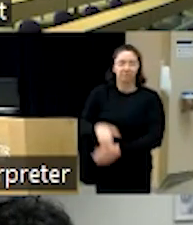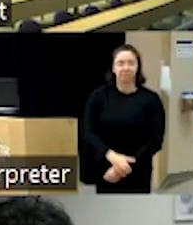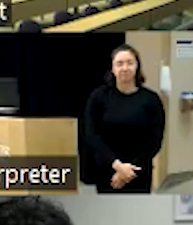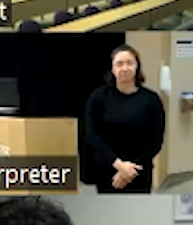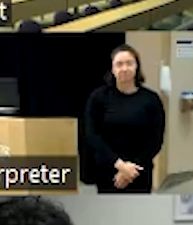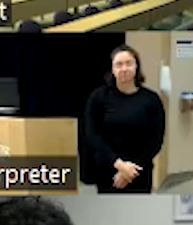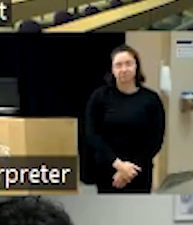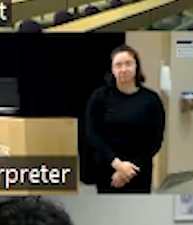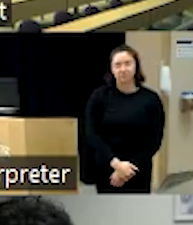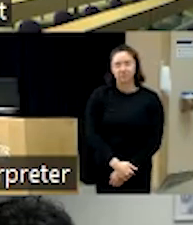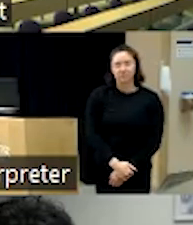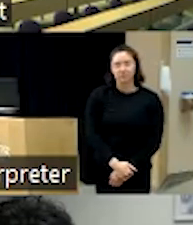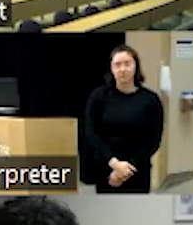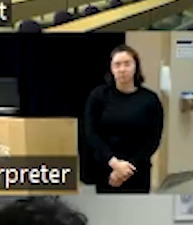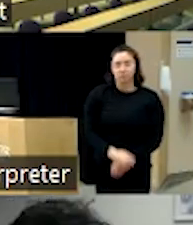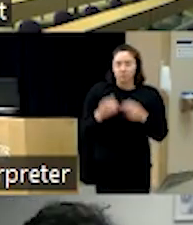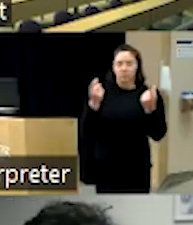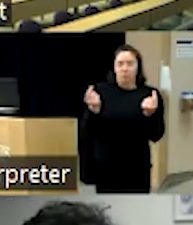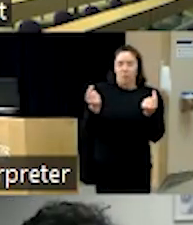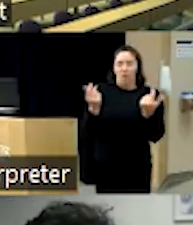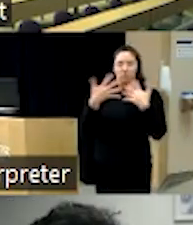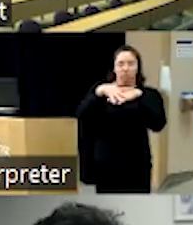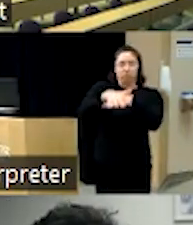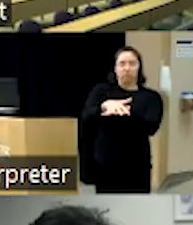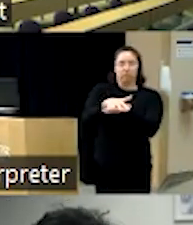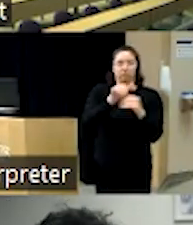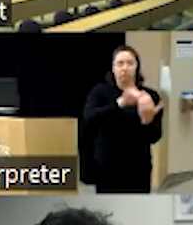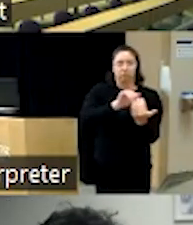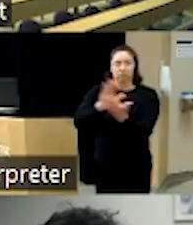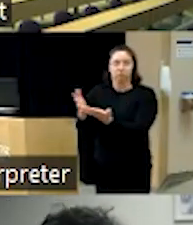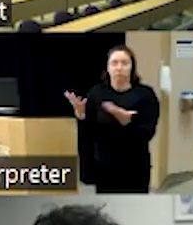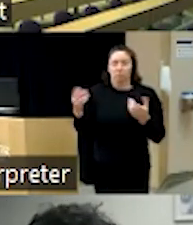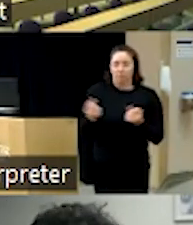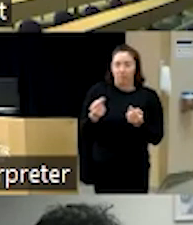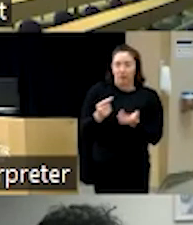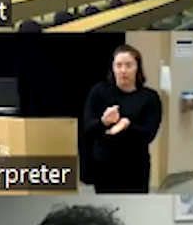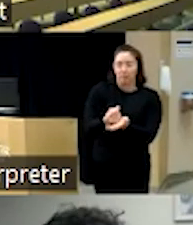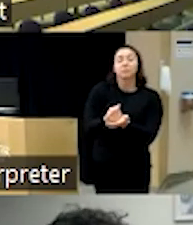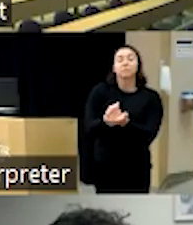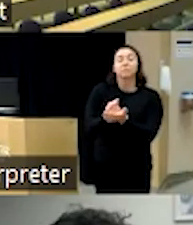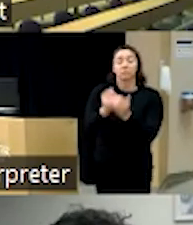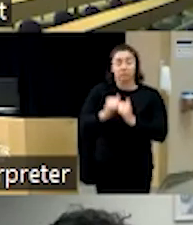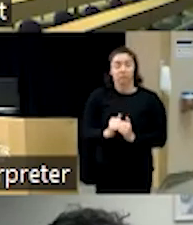and what is this interdisciplinary multimodal pain therapy it was actually introduced by a work group